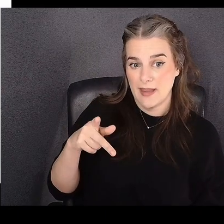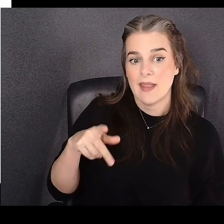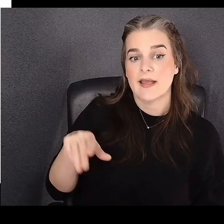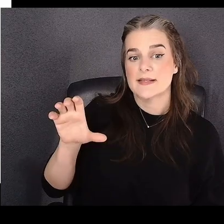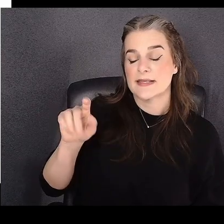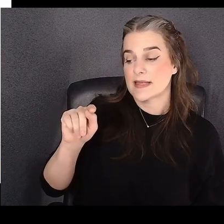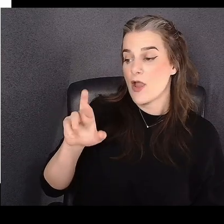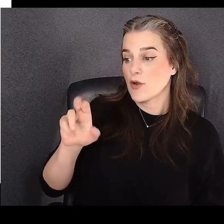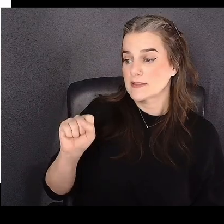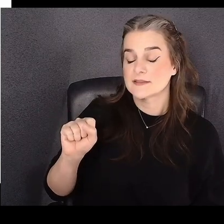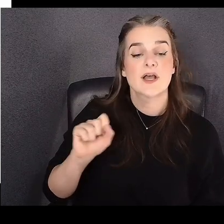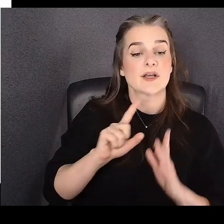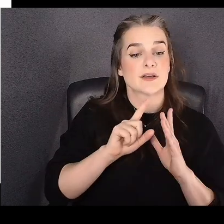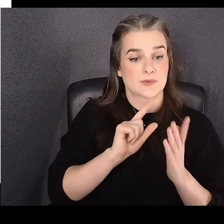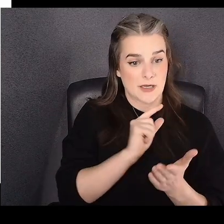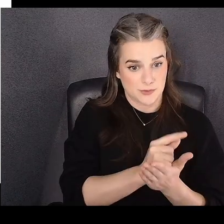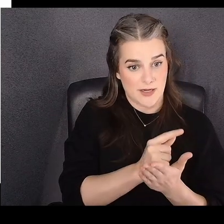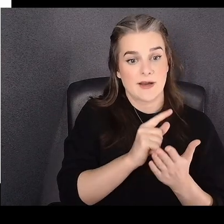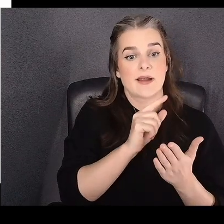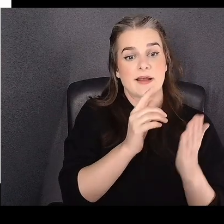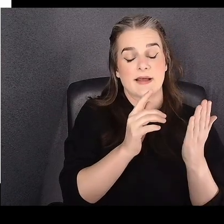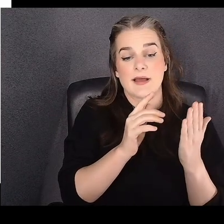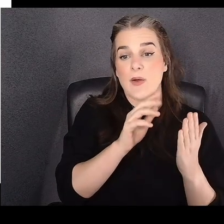came straight into this AT program at Inglis.